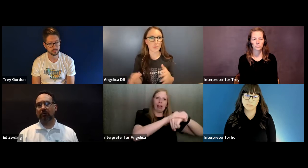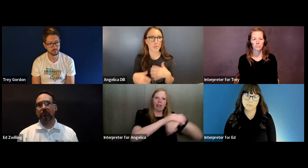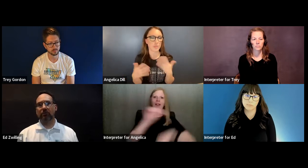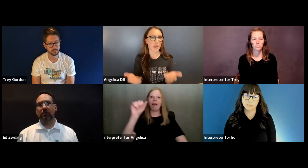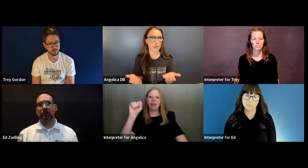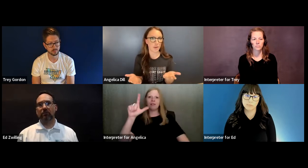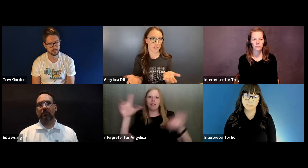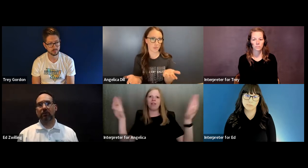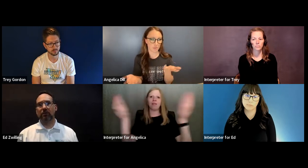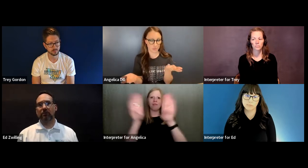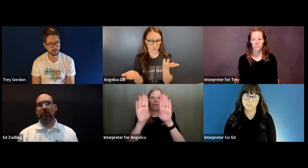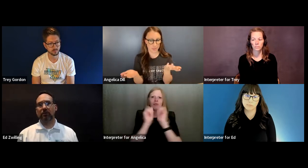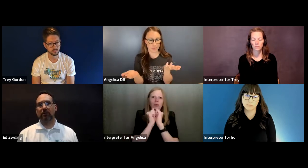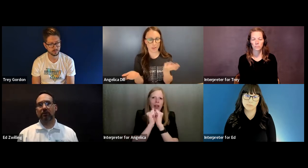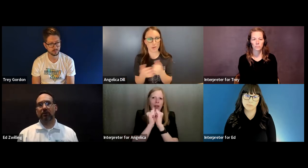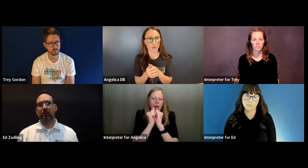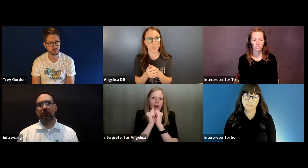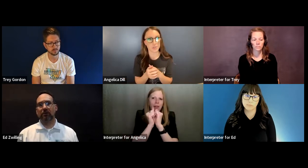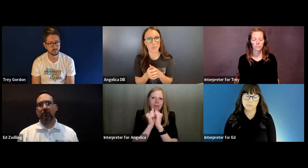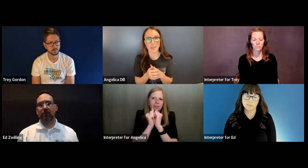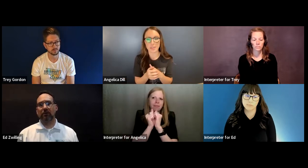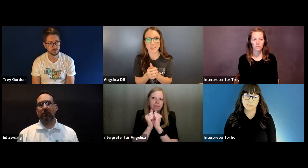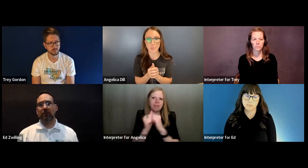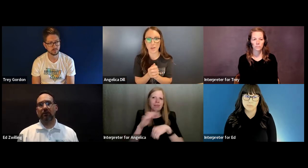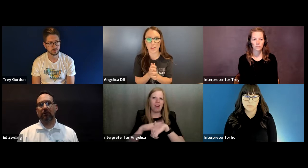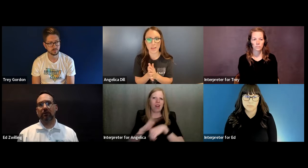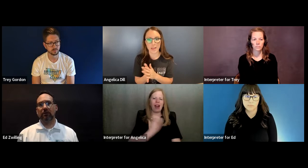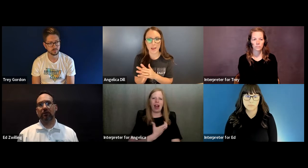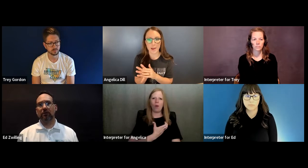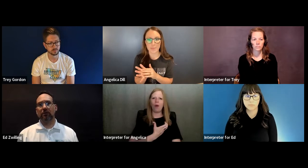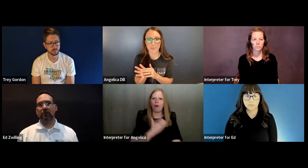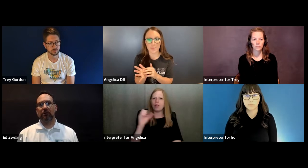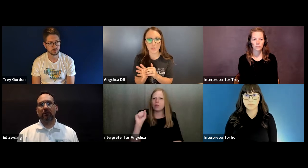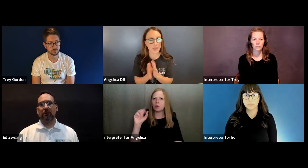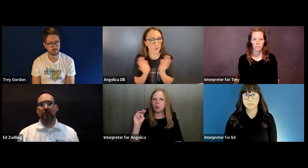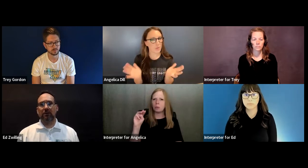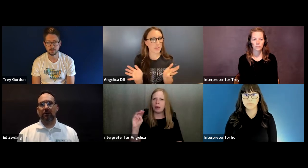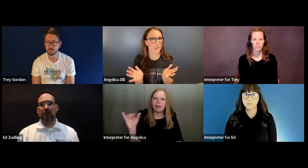and we do that also we reflect that on our social media as well um so a lot of cool things that